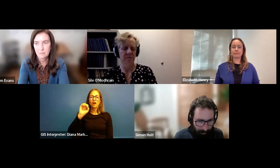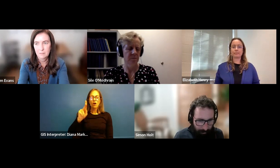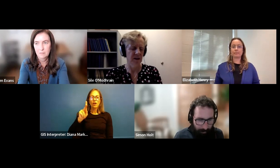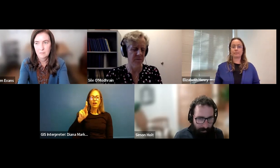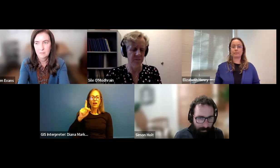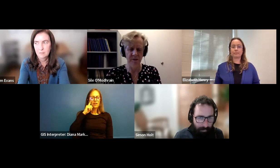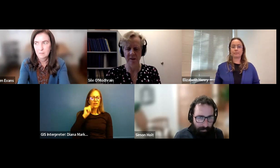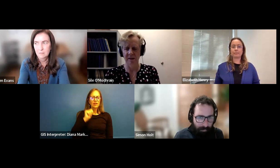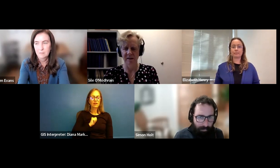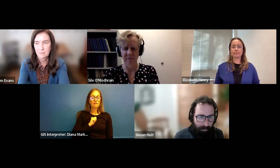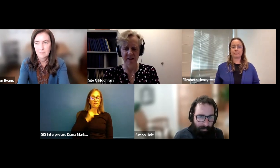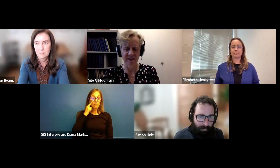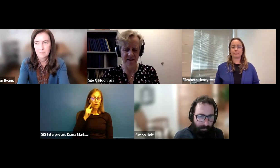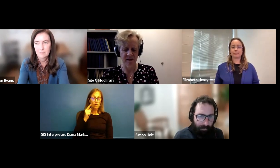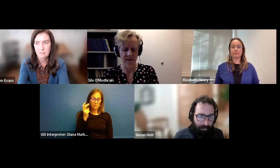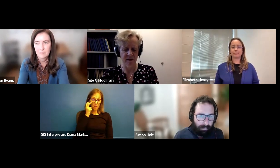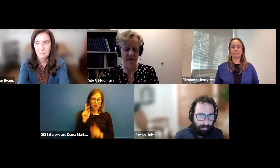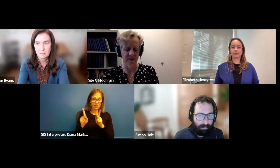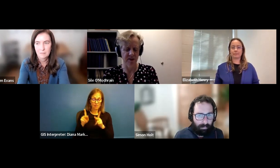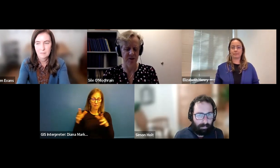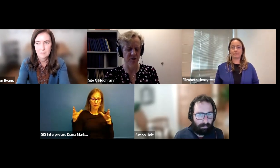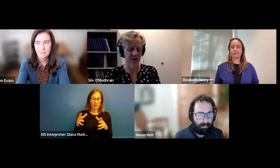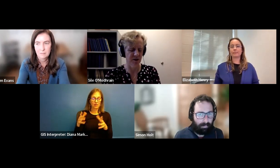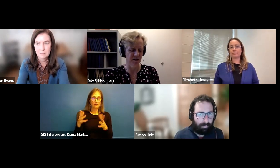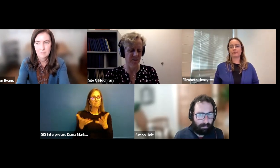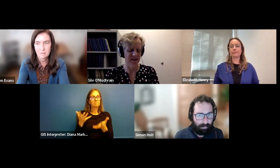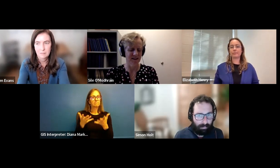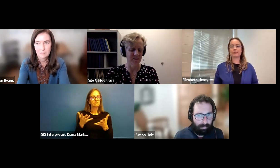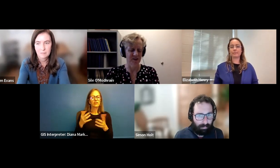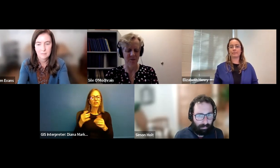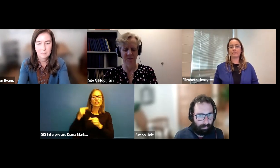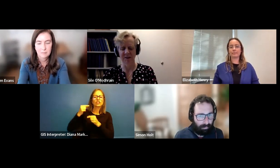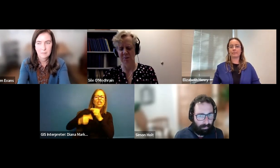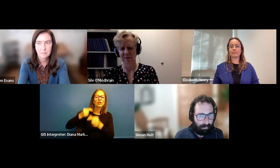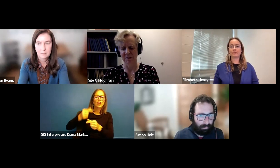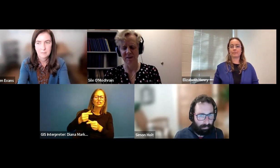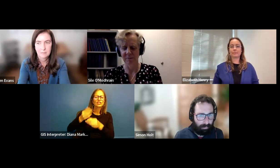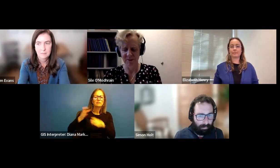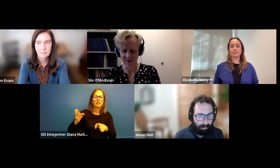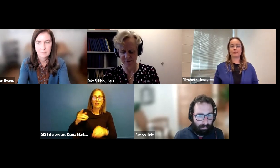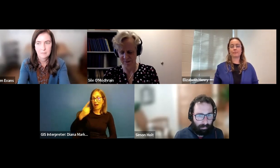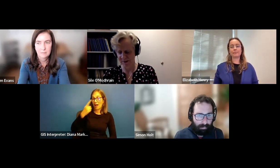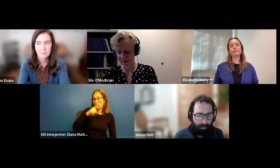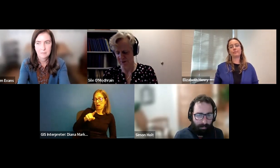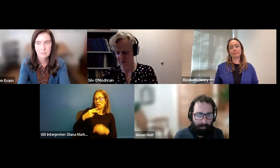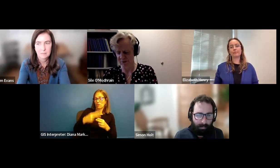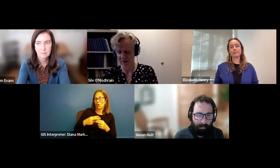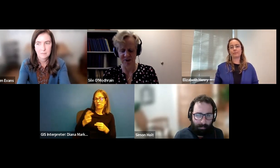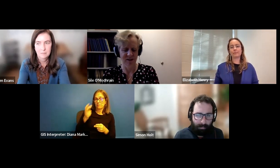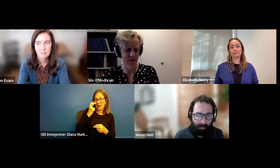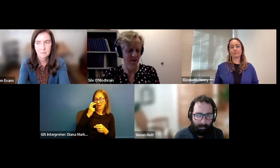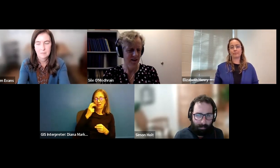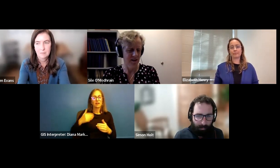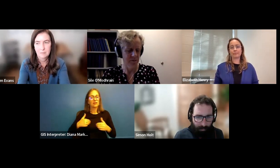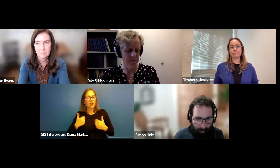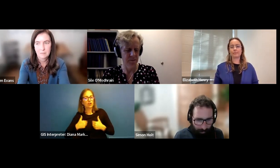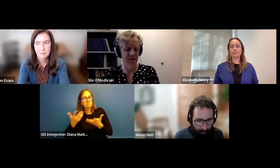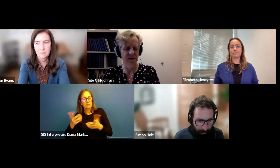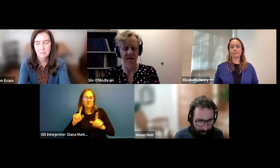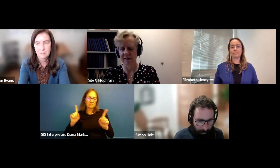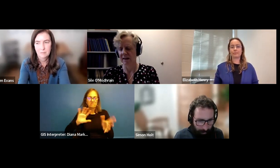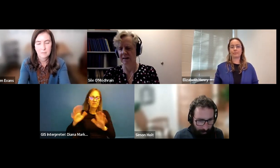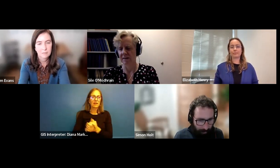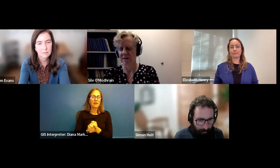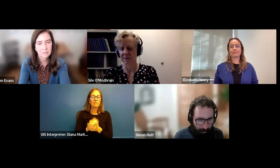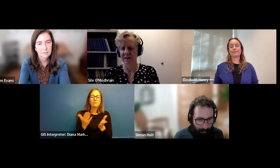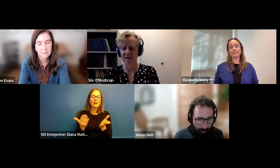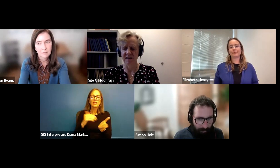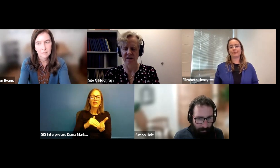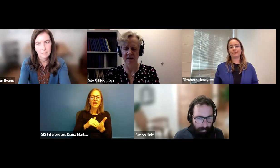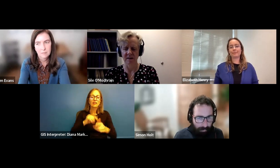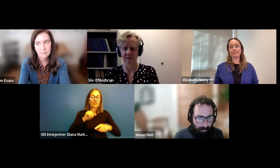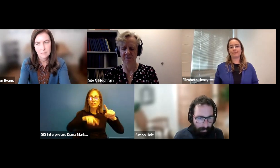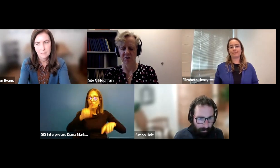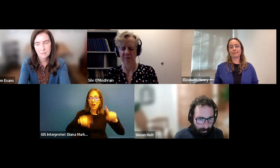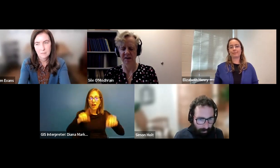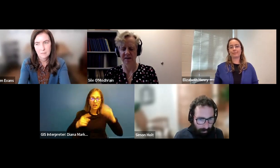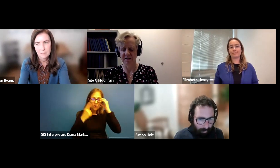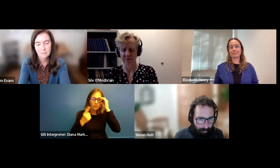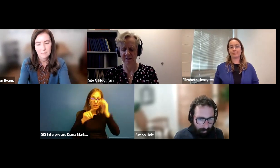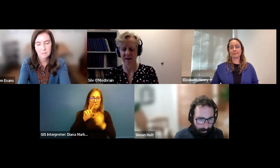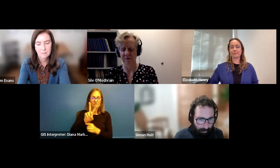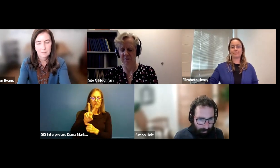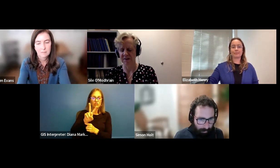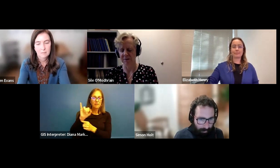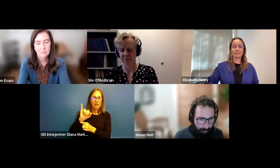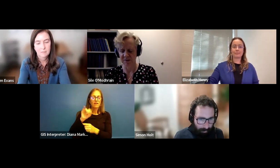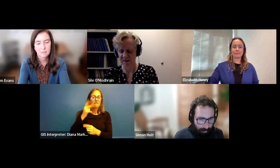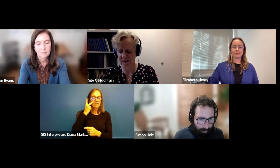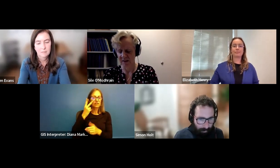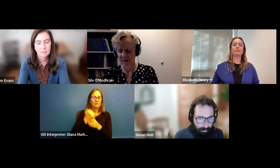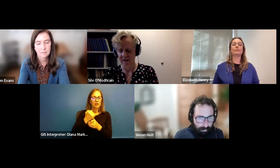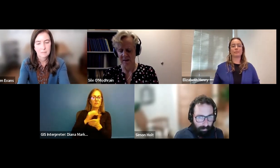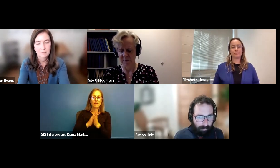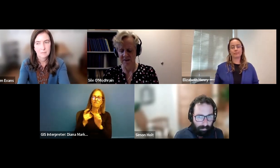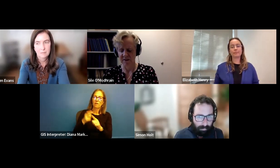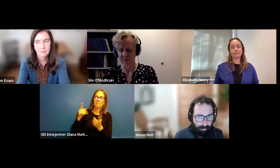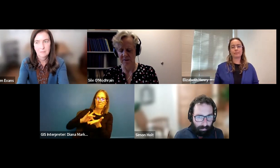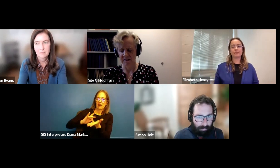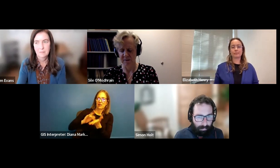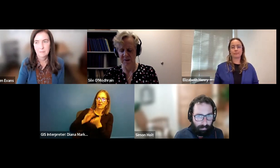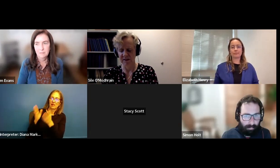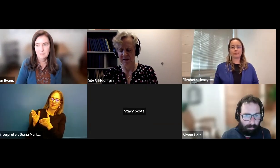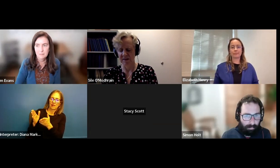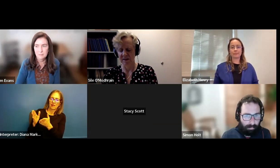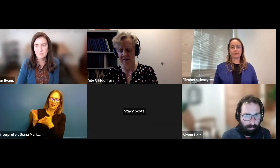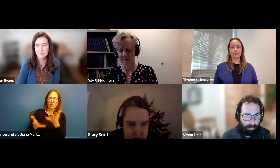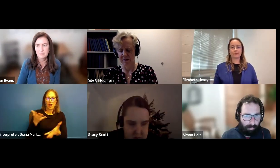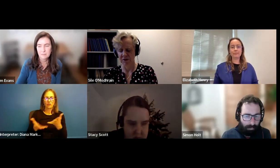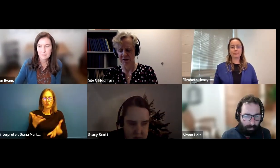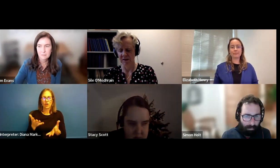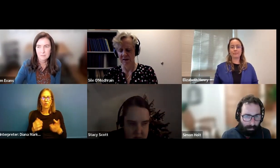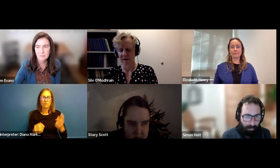Sile O'Modhrain: erez agmoni blind people. Um, it's There's a sort of a generational split, I mean. I don't mind being cold line, but then i'm sort of an older generation. But then, again, there's a variety, so that you know, visually impaired sort of came from the medical community. And so I don't know, blind, low vision, one hundred and fifty